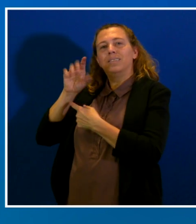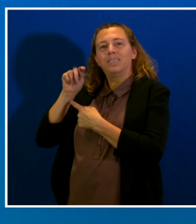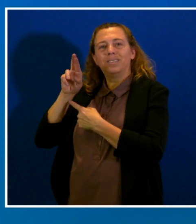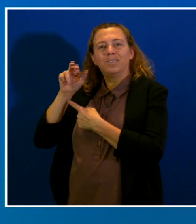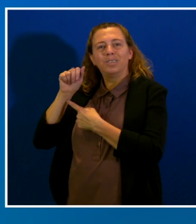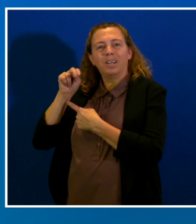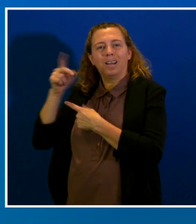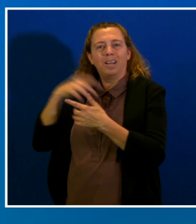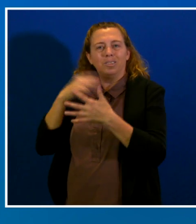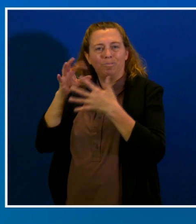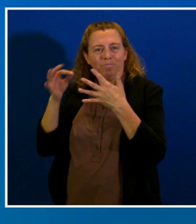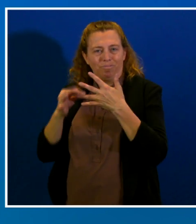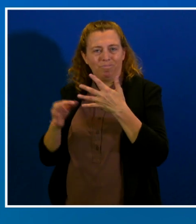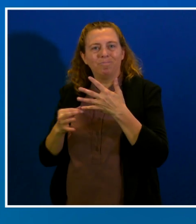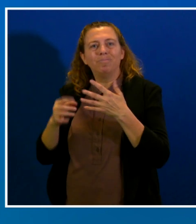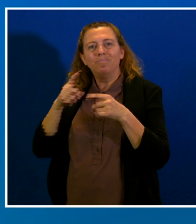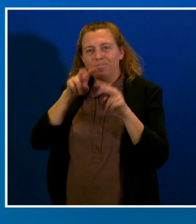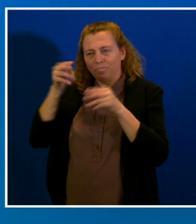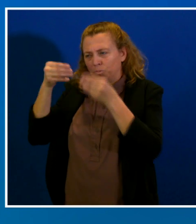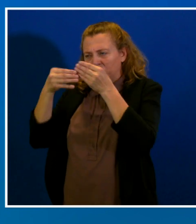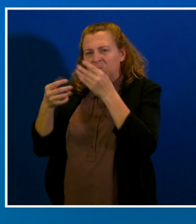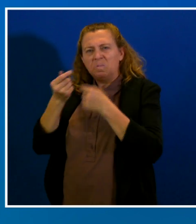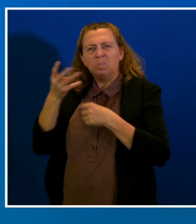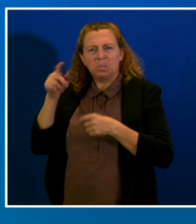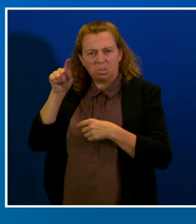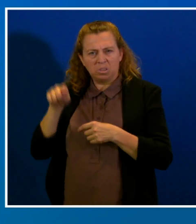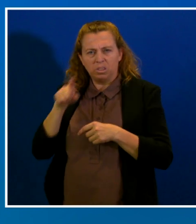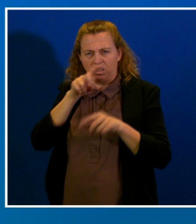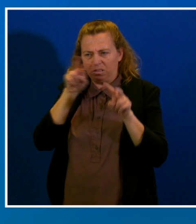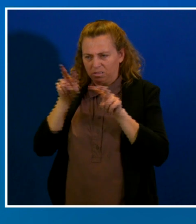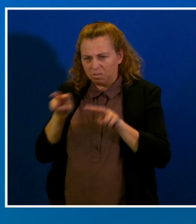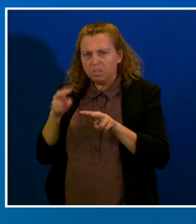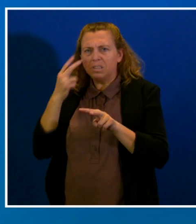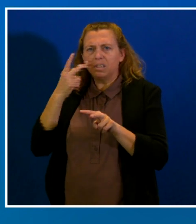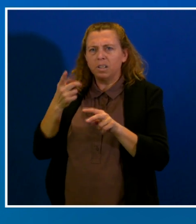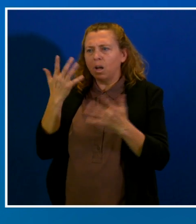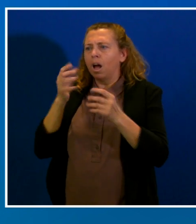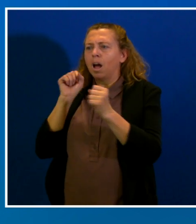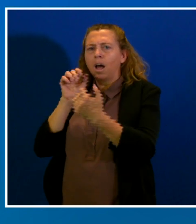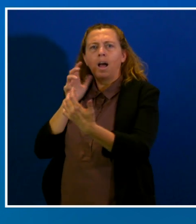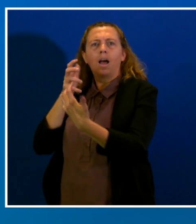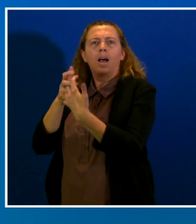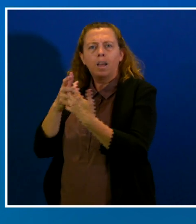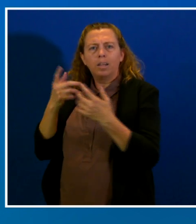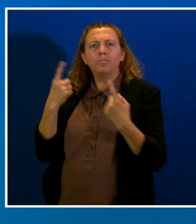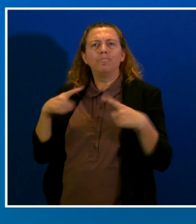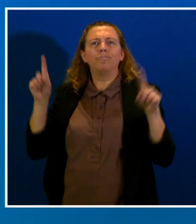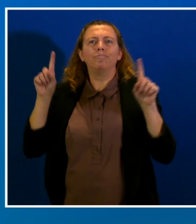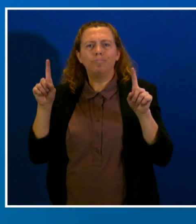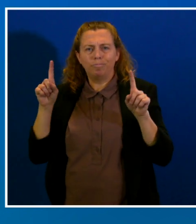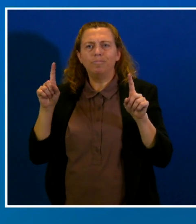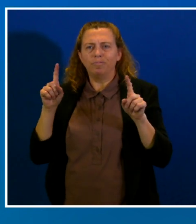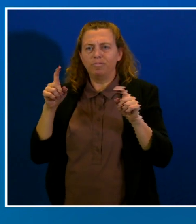options for Clark County Fairgrounds and several medical facilities in Vancouver.